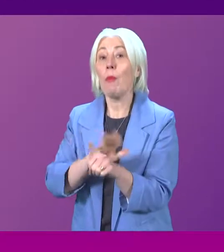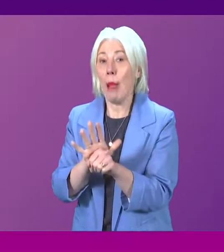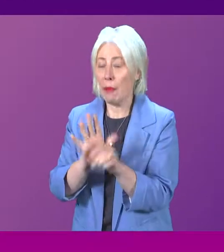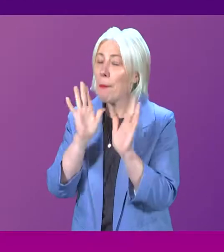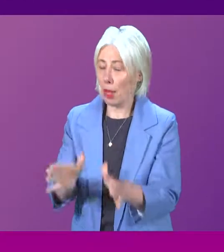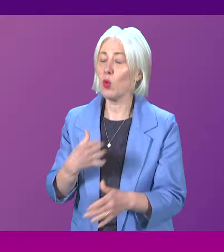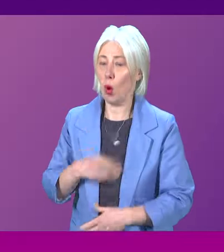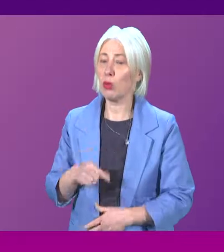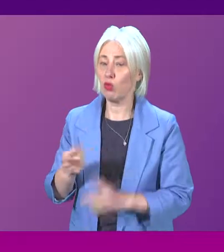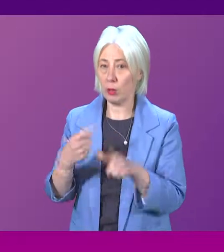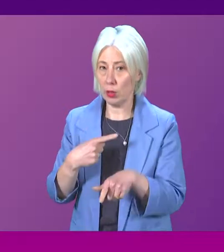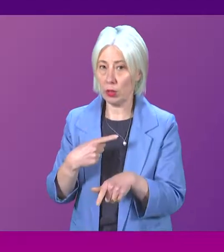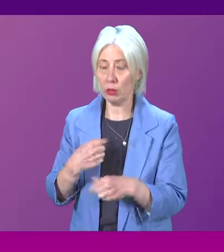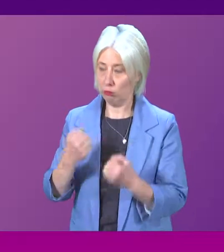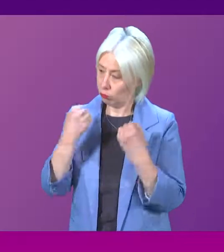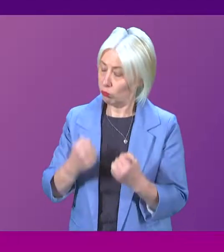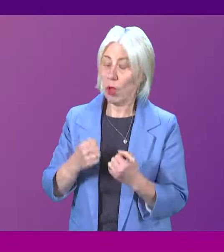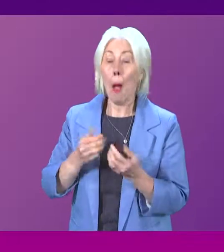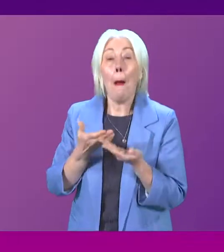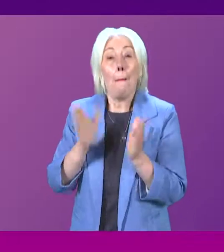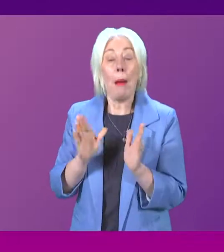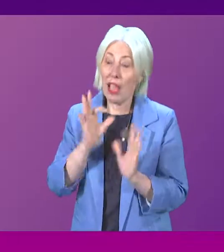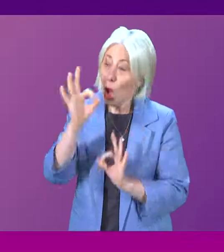In fulfilling our commitment to establish a public inquiry into the handling of the